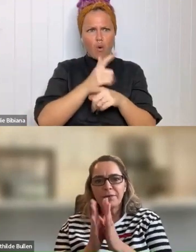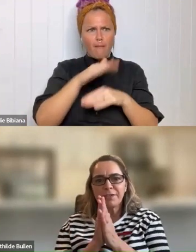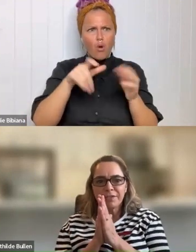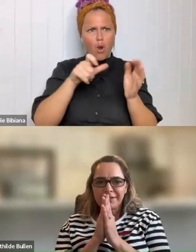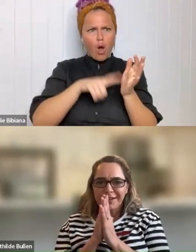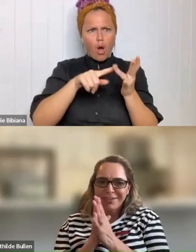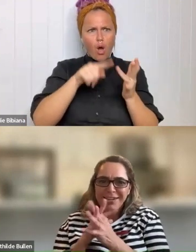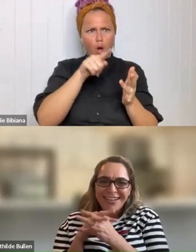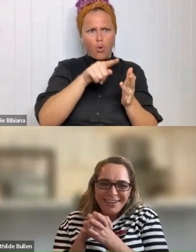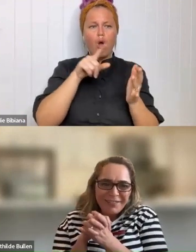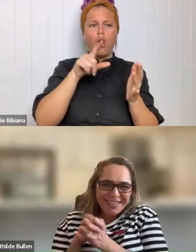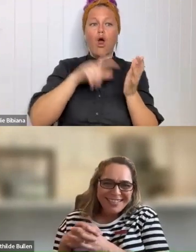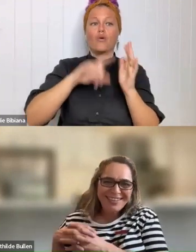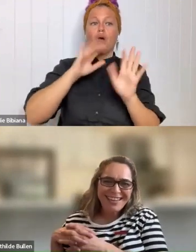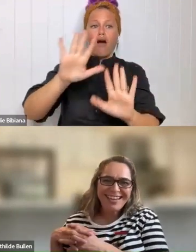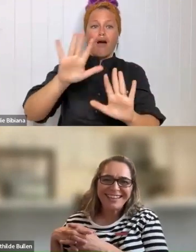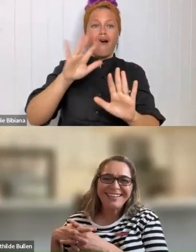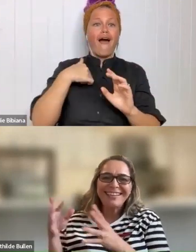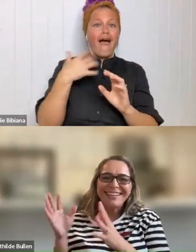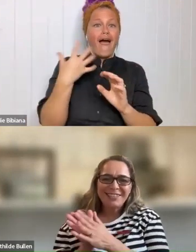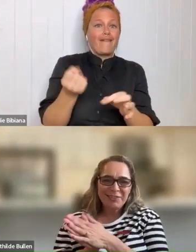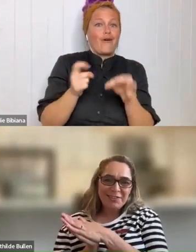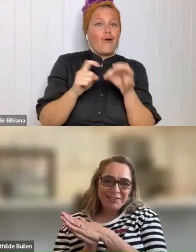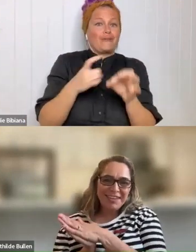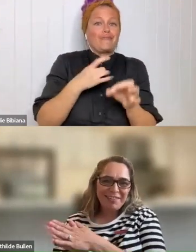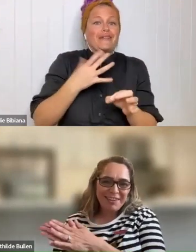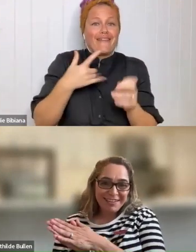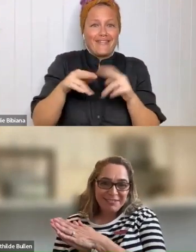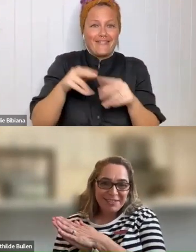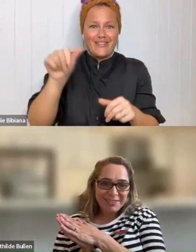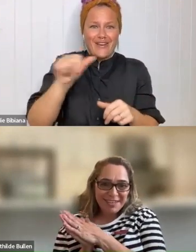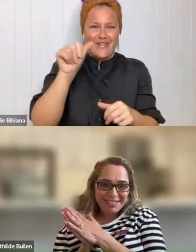question. Actually. It's okay. To Caroline, if it's alright.